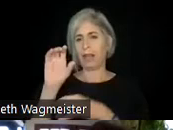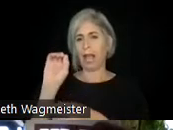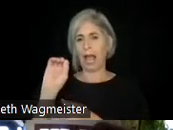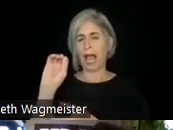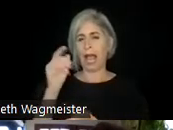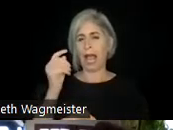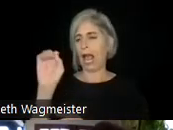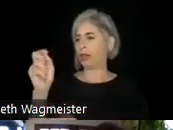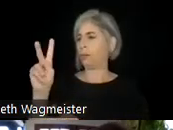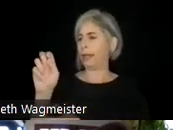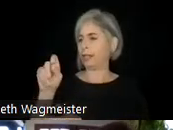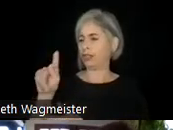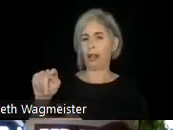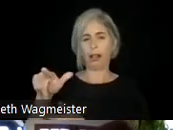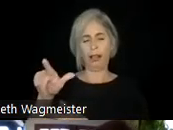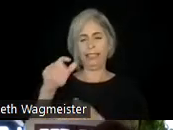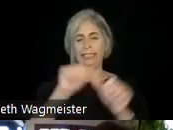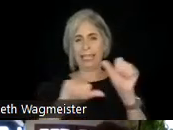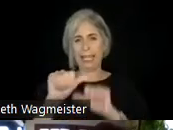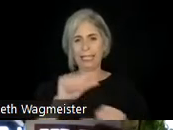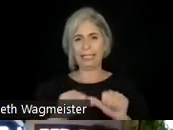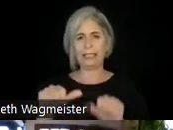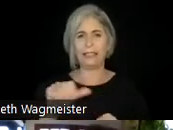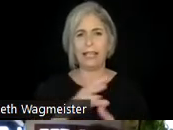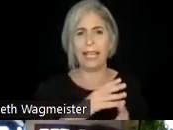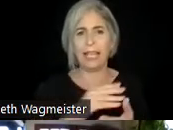going to be Dr. Roger Smith who is a professor in the Department of